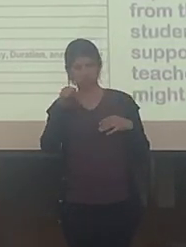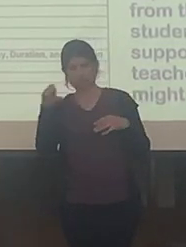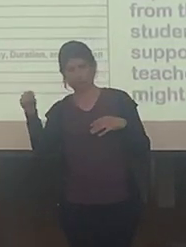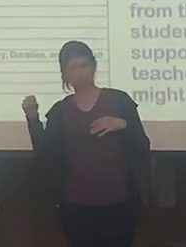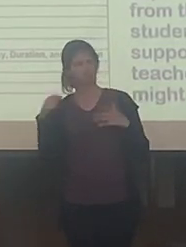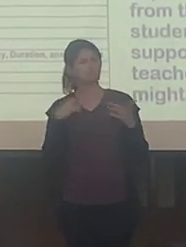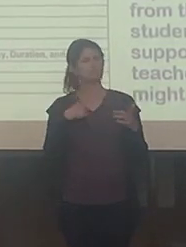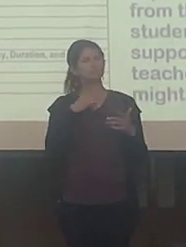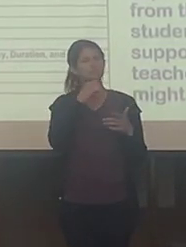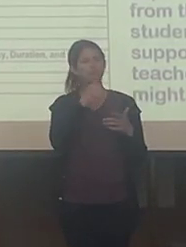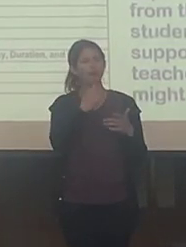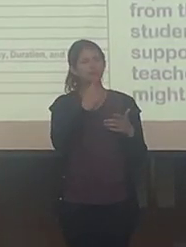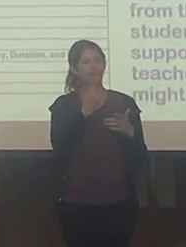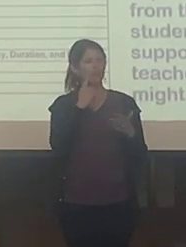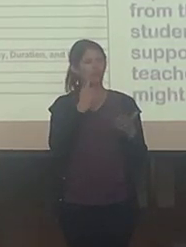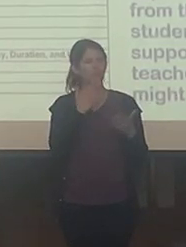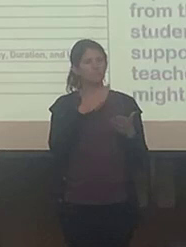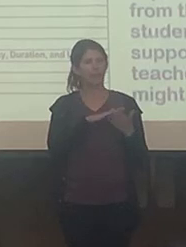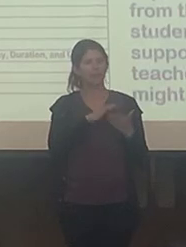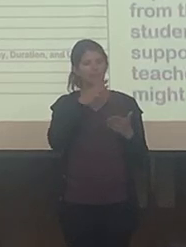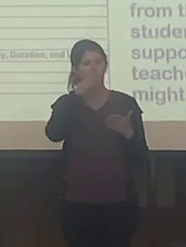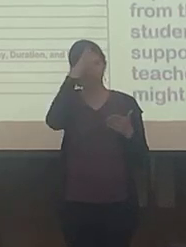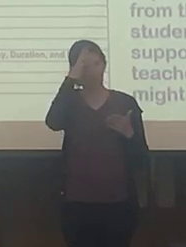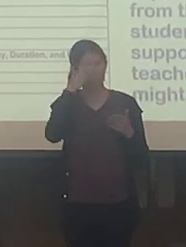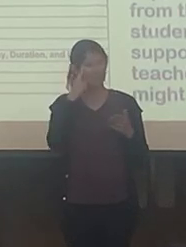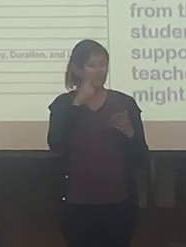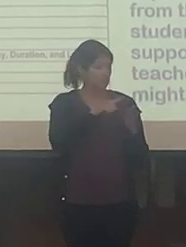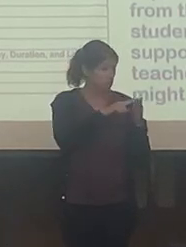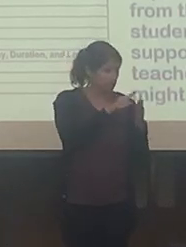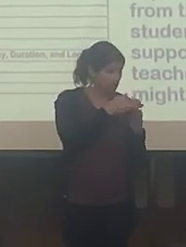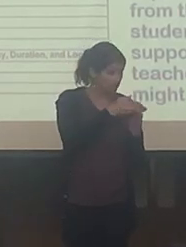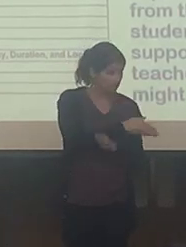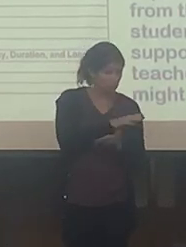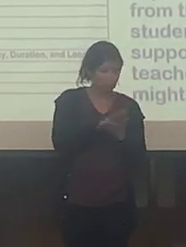a bad parent because you don't check it before they go to school would i do it probably would i